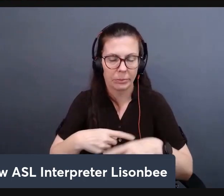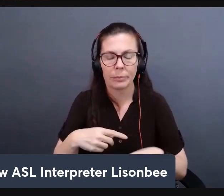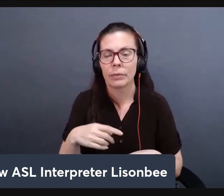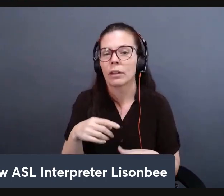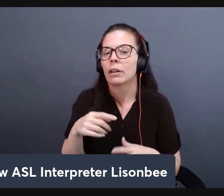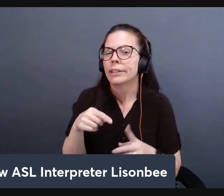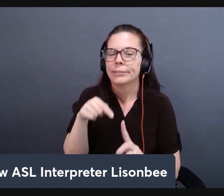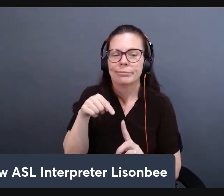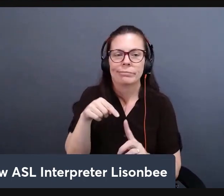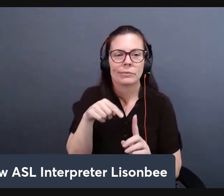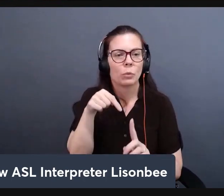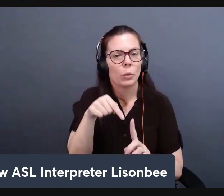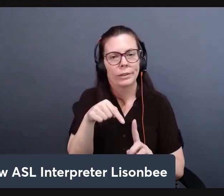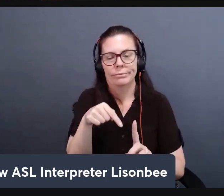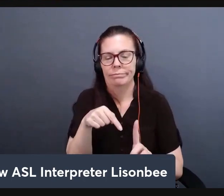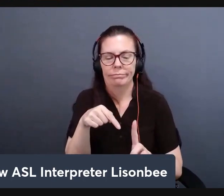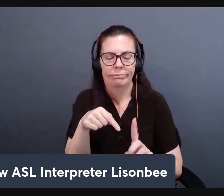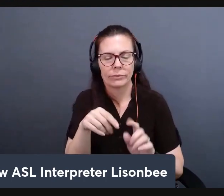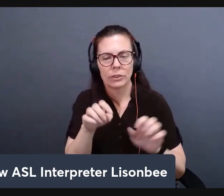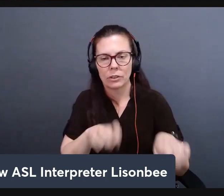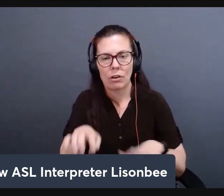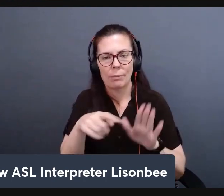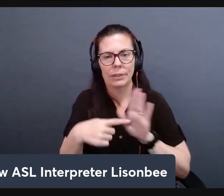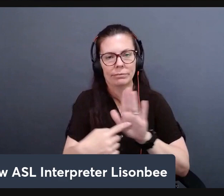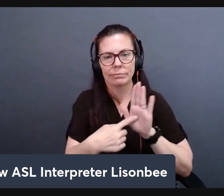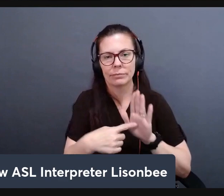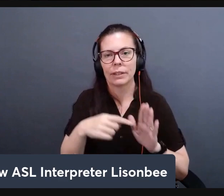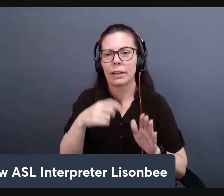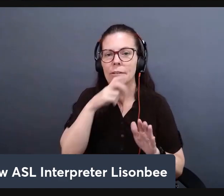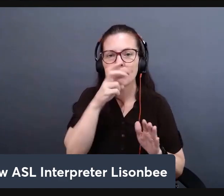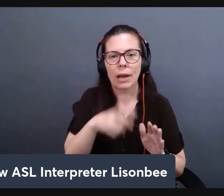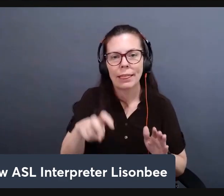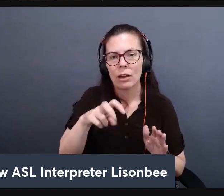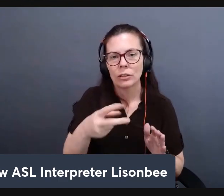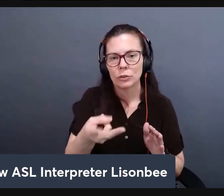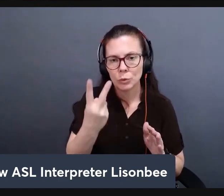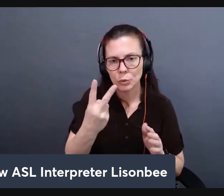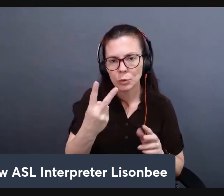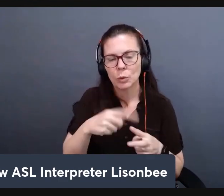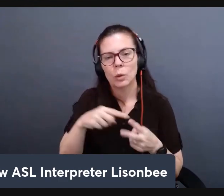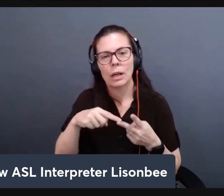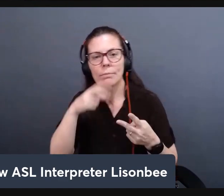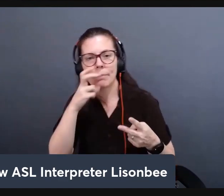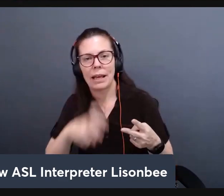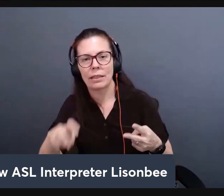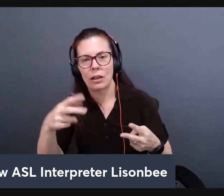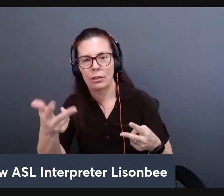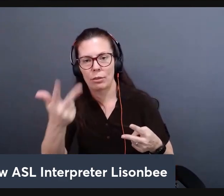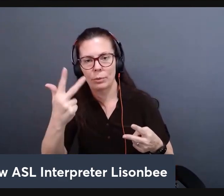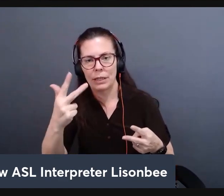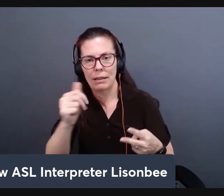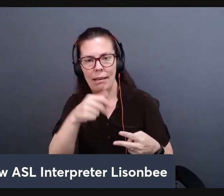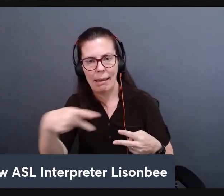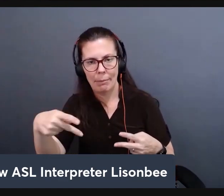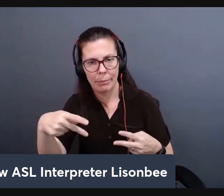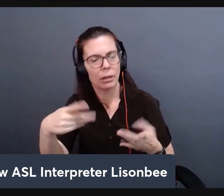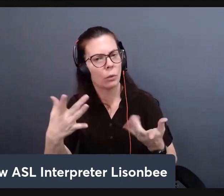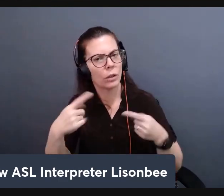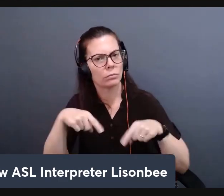I have some Python 2 and a Python 3 application, and I wanna run them side by side,